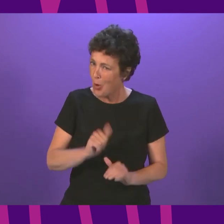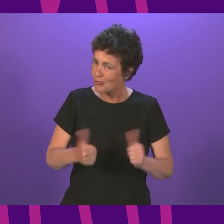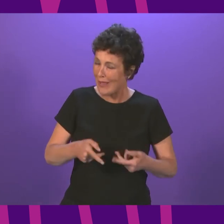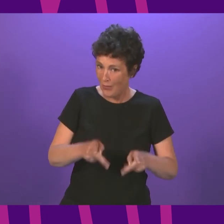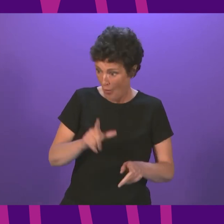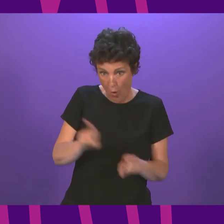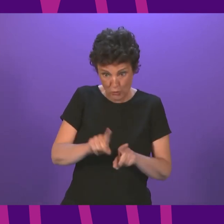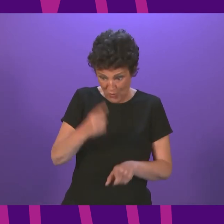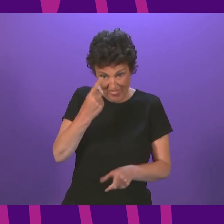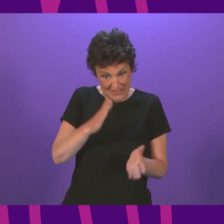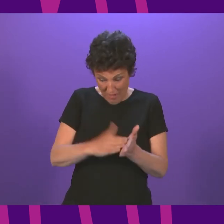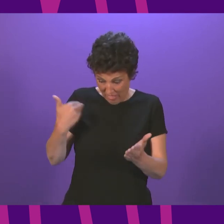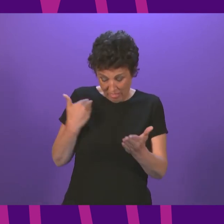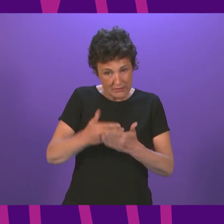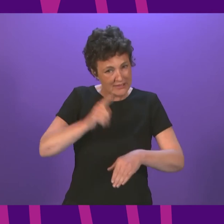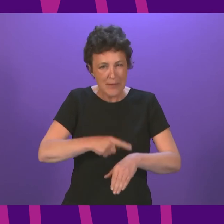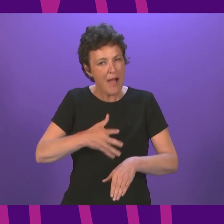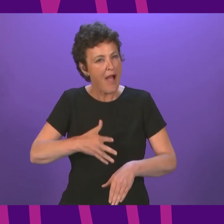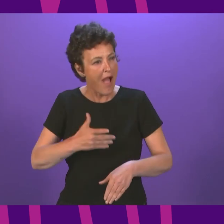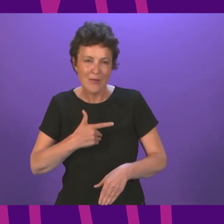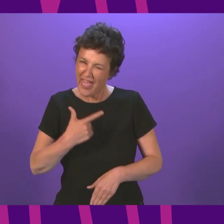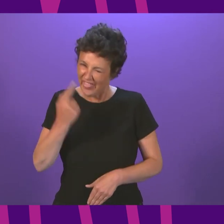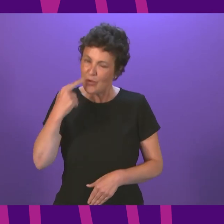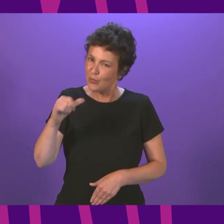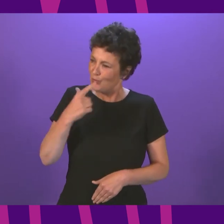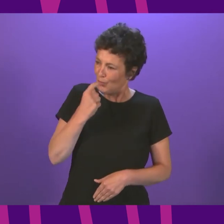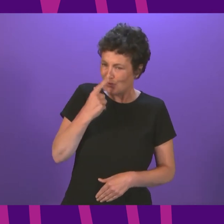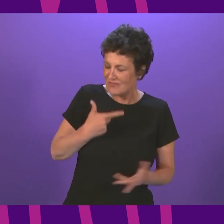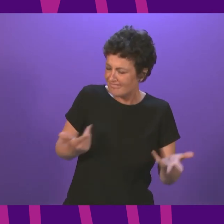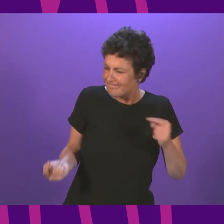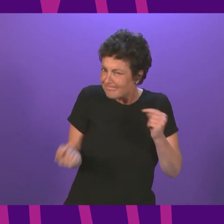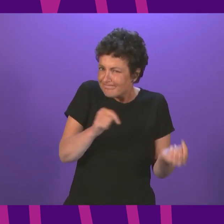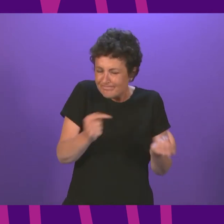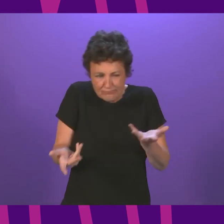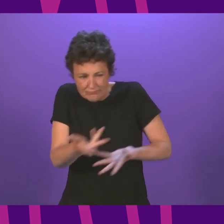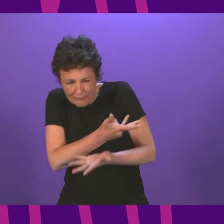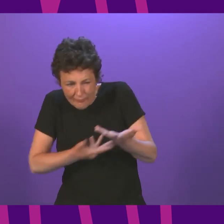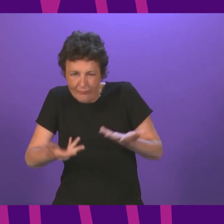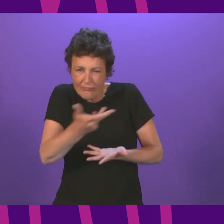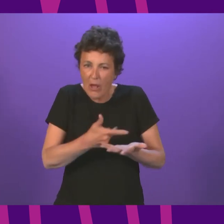universal so that everyone is supported to isolate and no one is forced to choose between